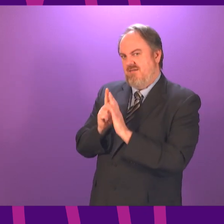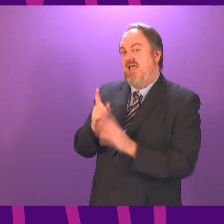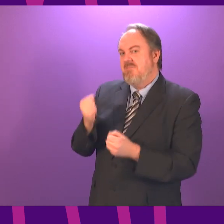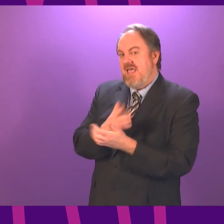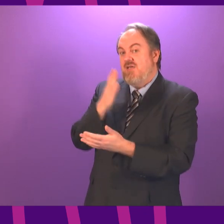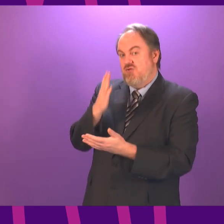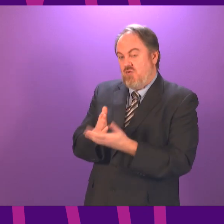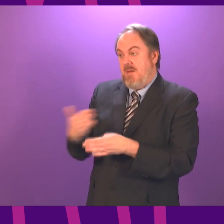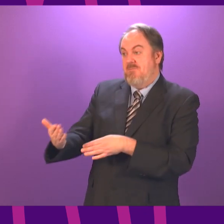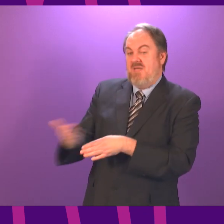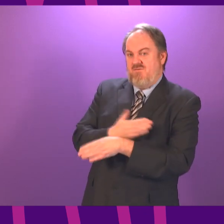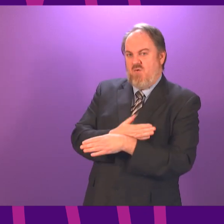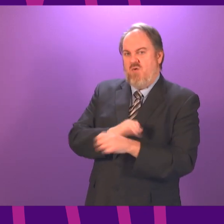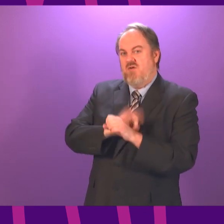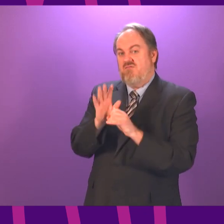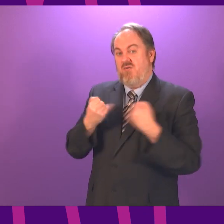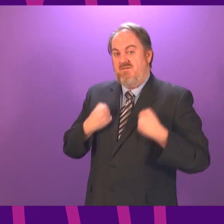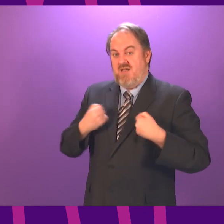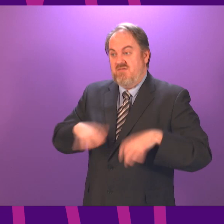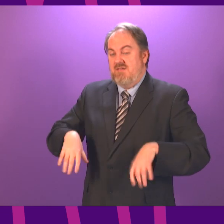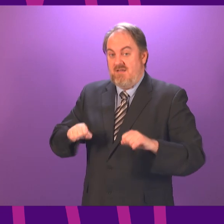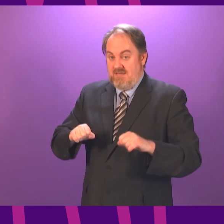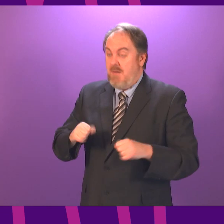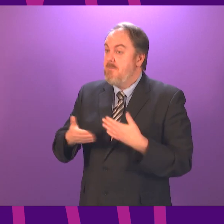Covid struck, some lives in those care homes could have been saved?